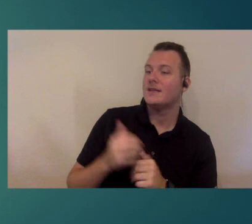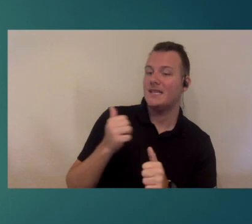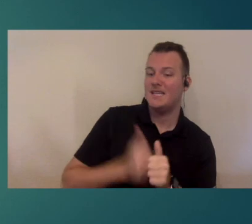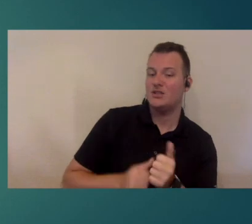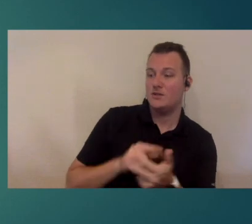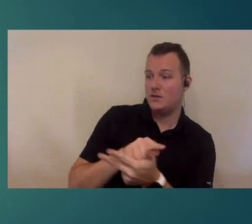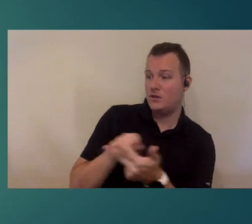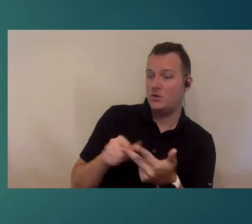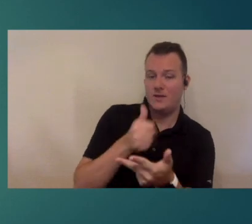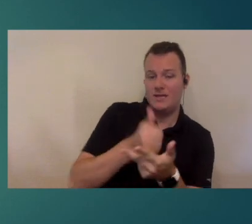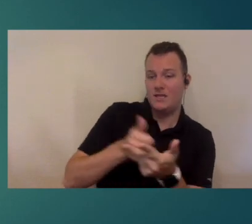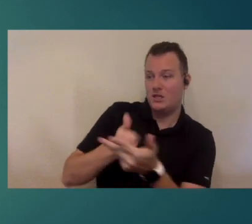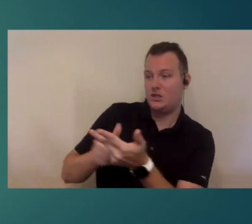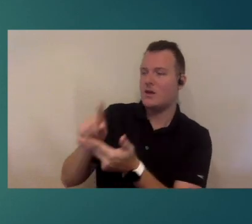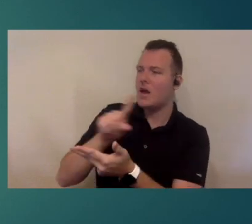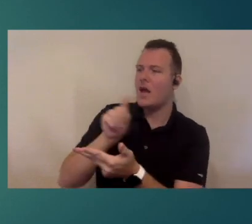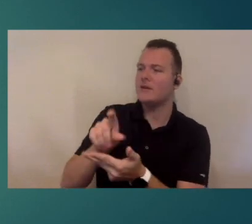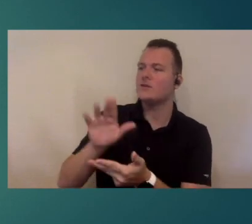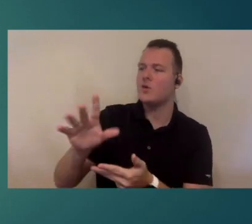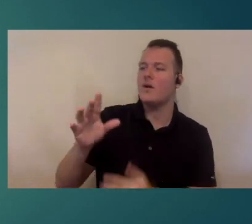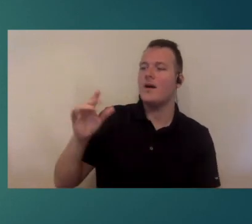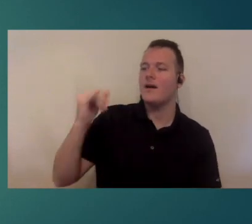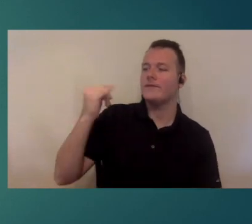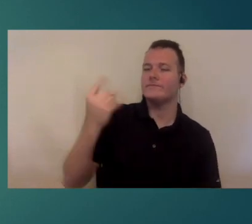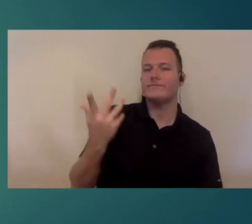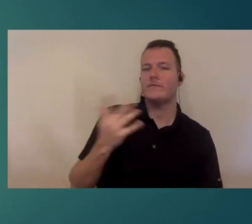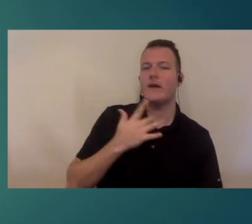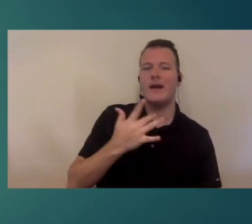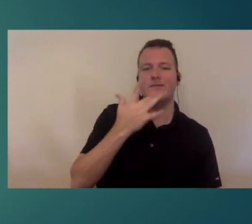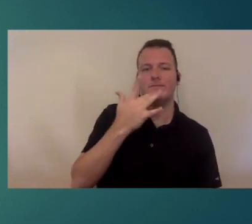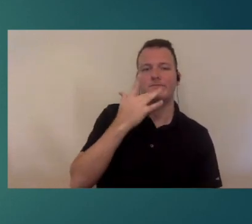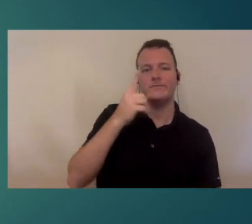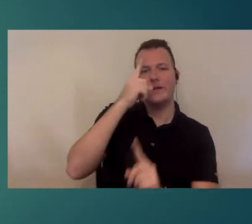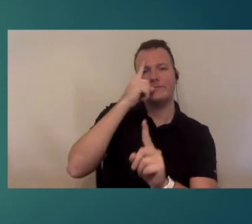look for in your ideal candidate, and I think this is- this is a question for